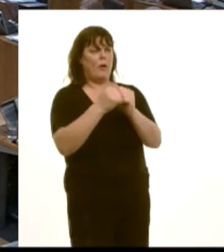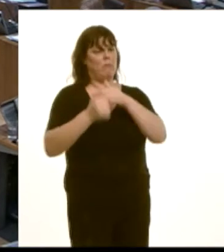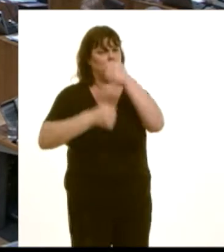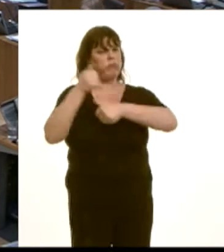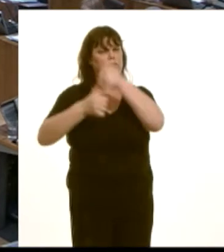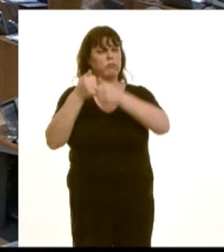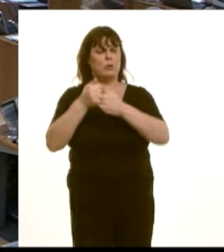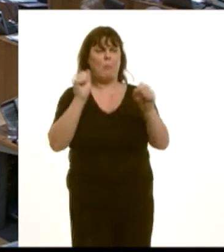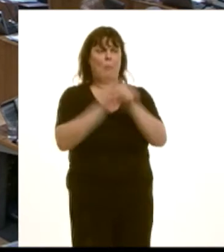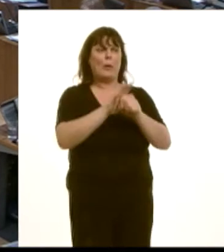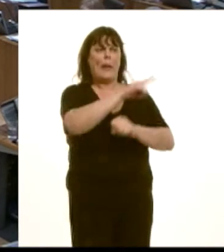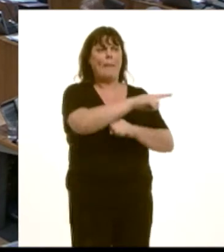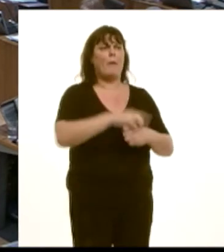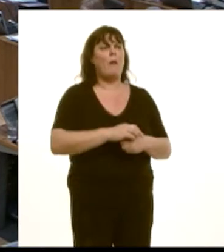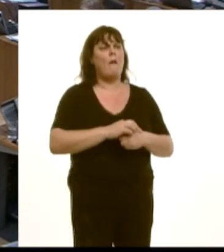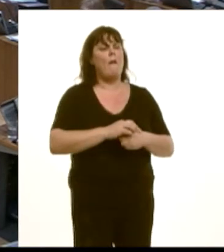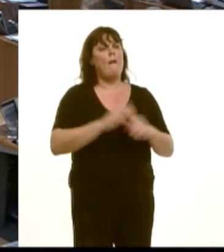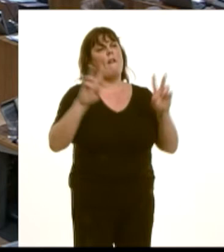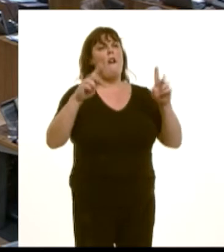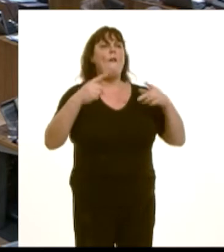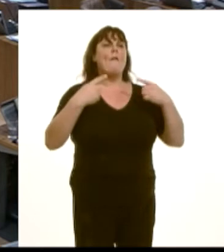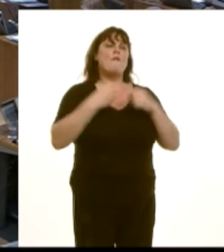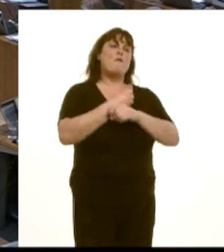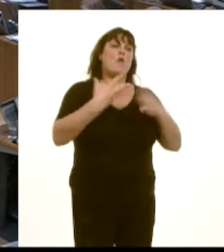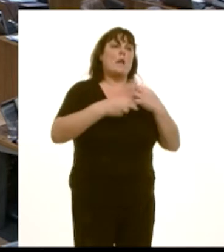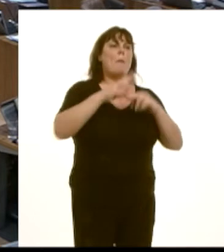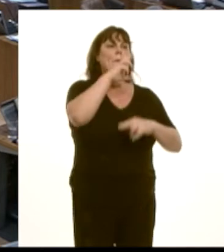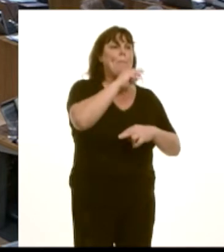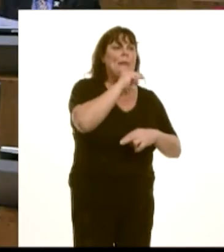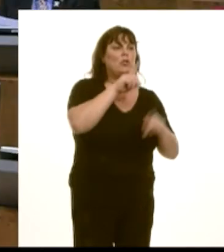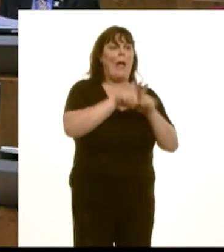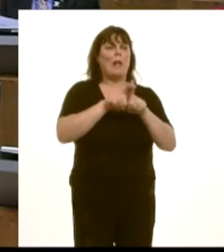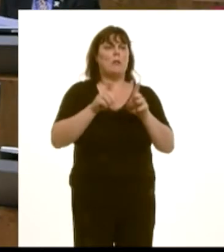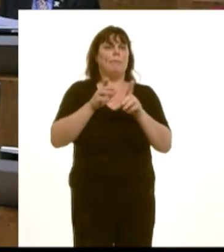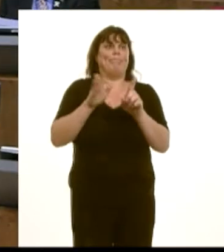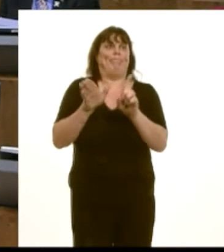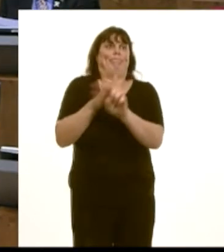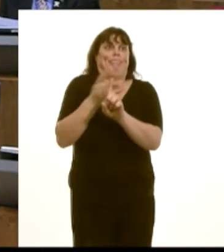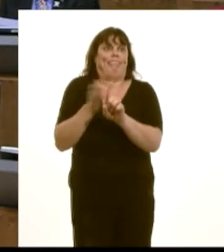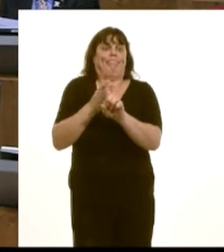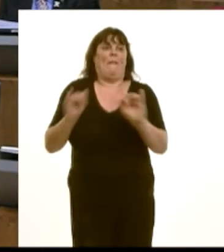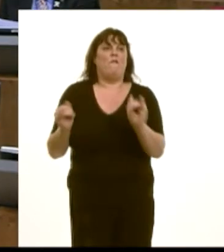to be drawn between freedom of speech and incitement to violence. On that occasion,